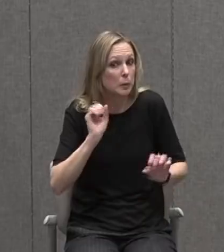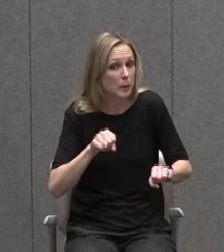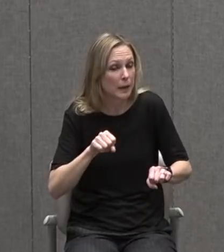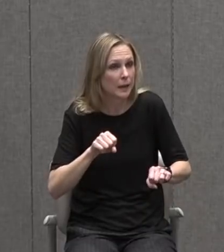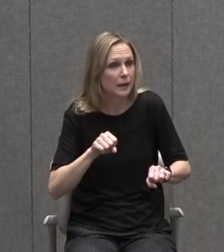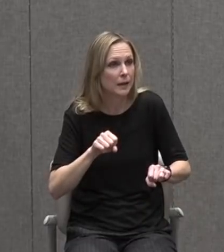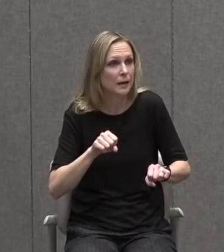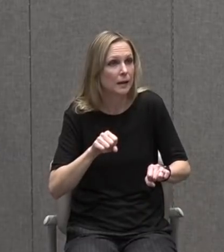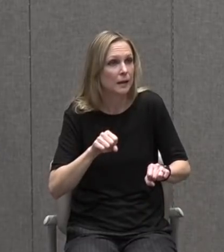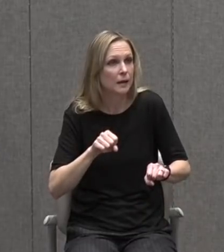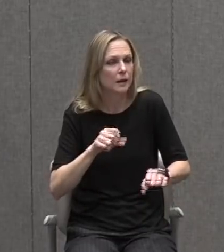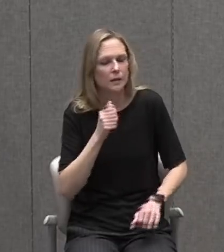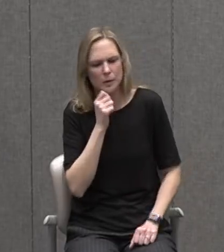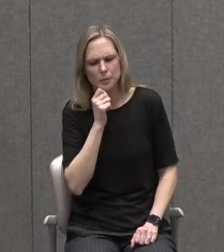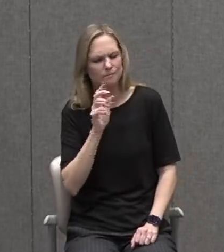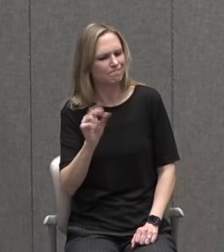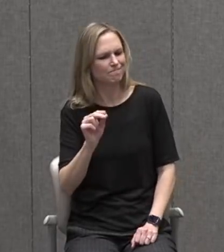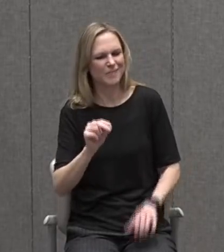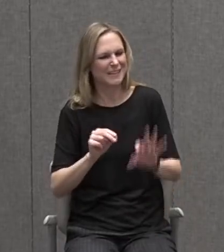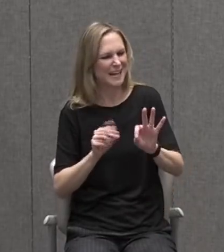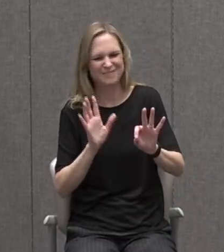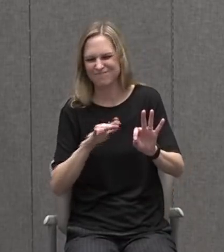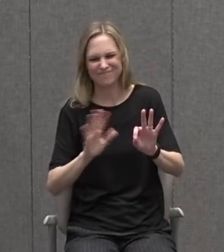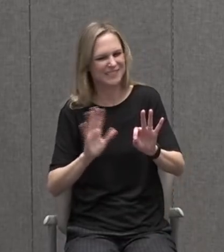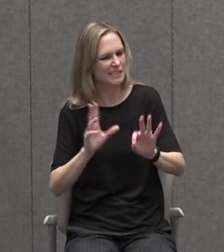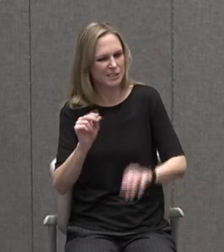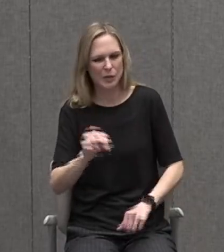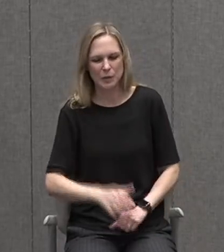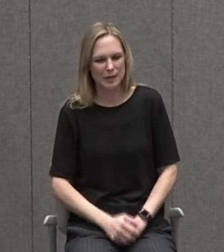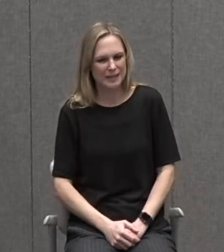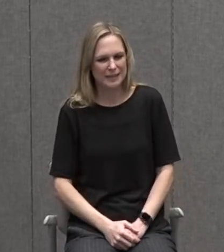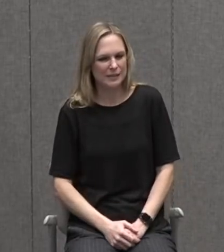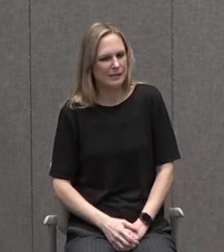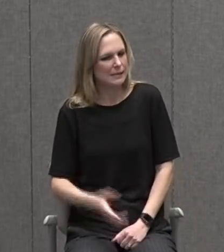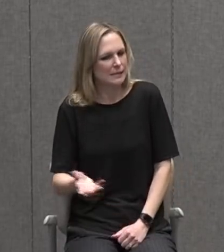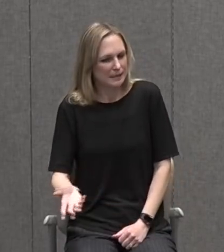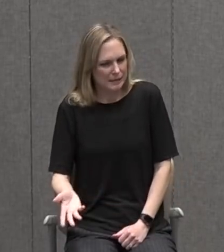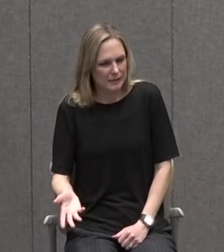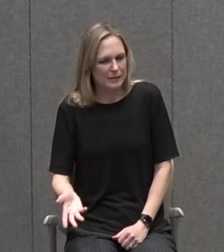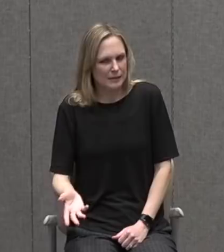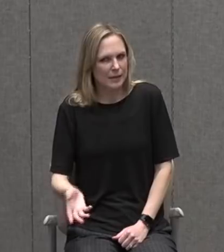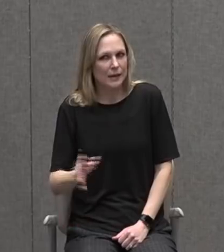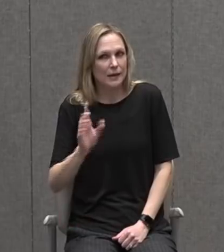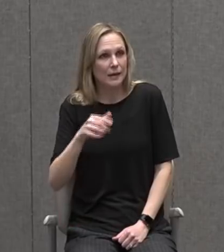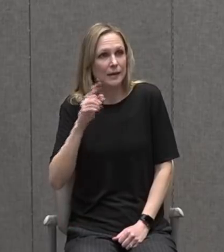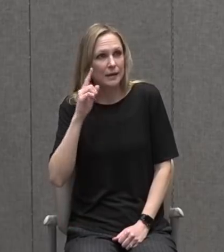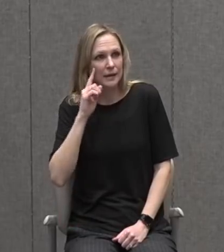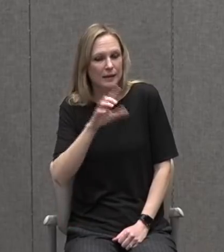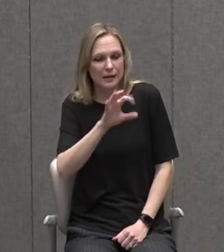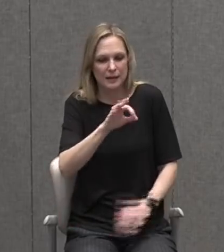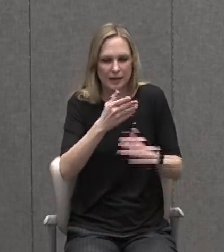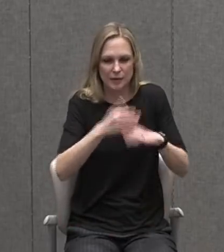I could put a nine here right now. Now, see, look at that, I'm already making, I'm thinking oh, nine divided by three is three.